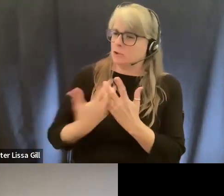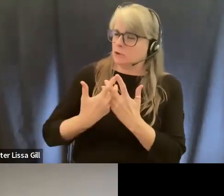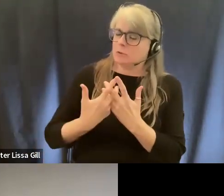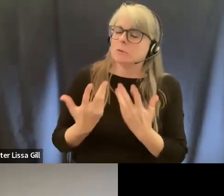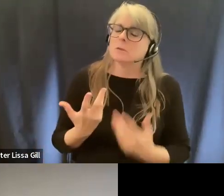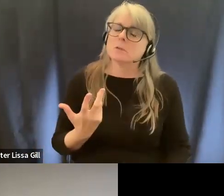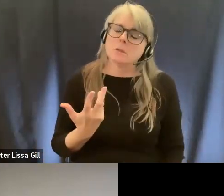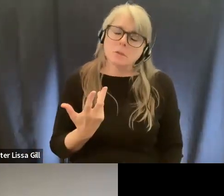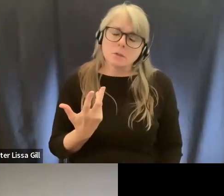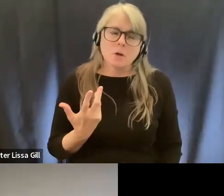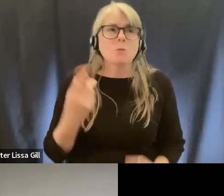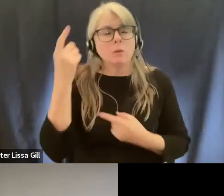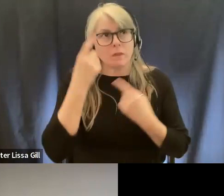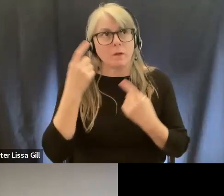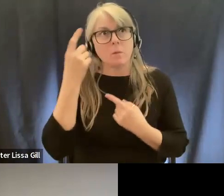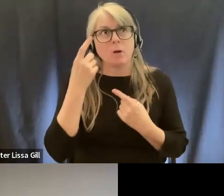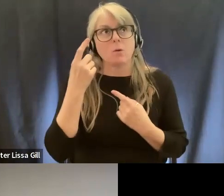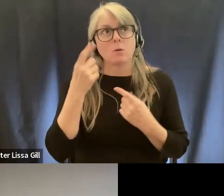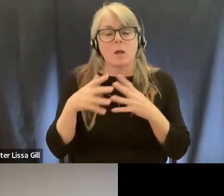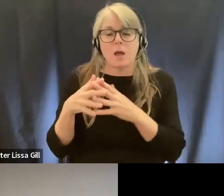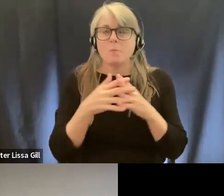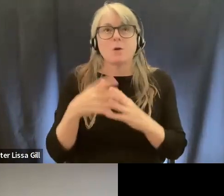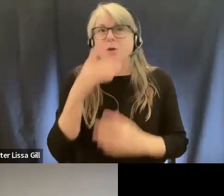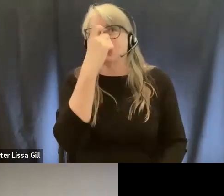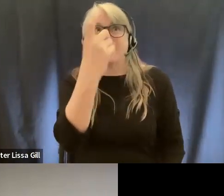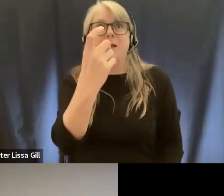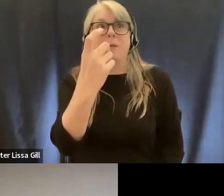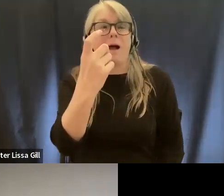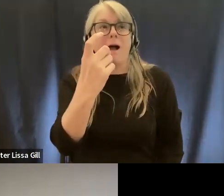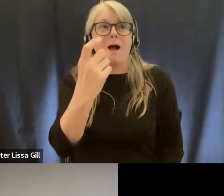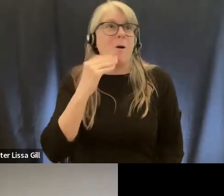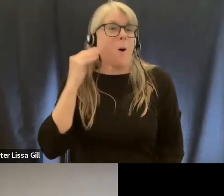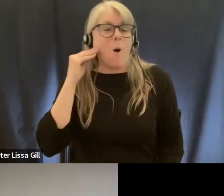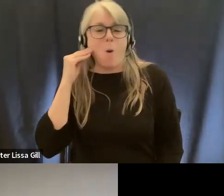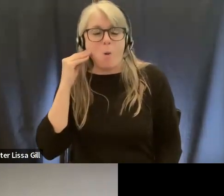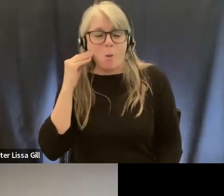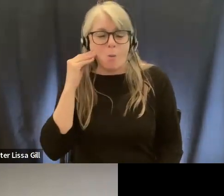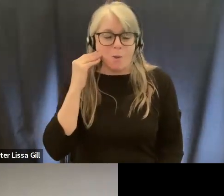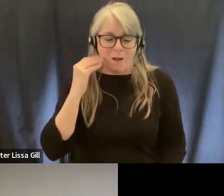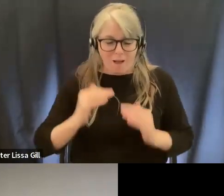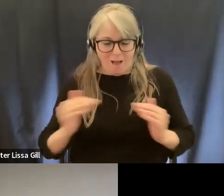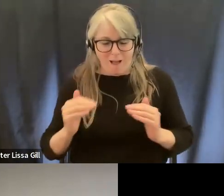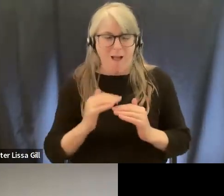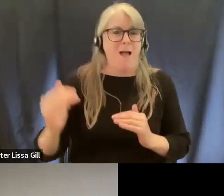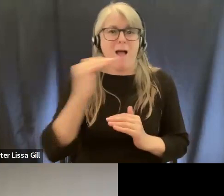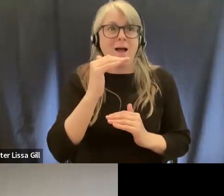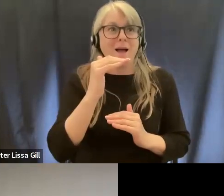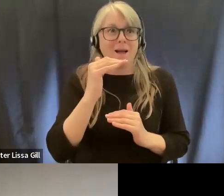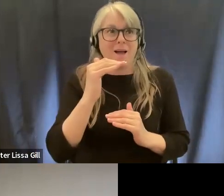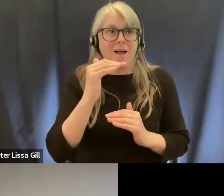We think about what the American dream is. It's the two-story home with like a huge fenced yard.